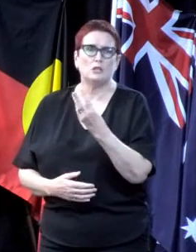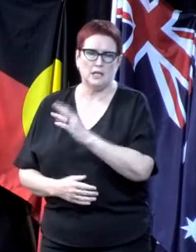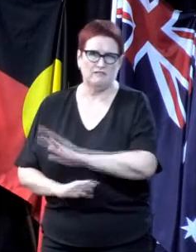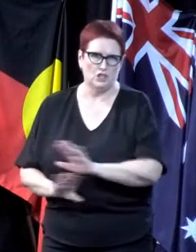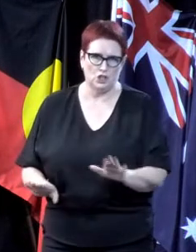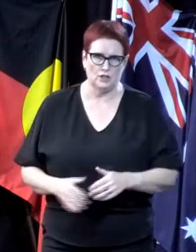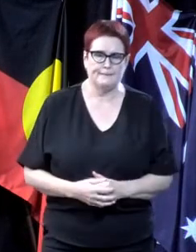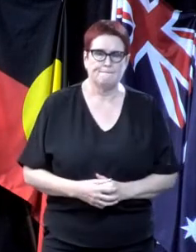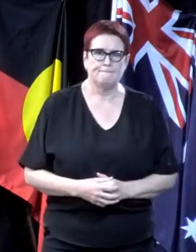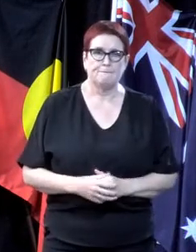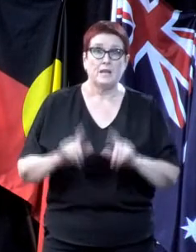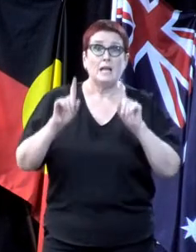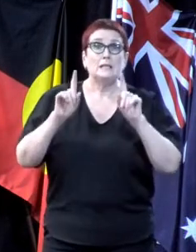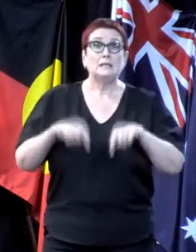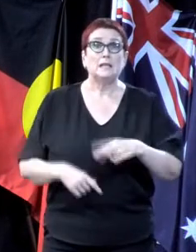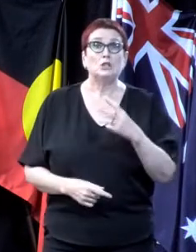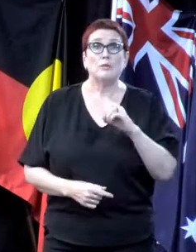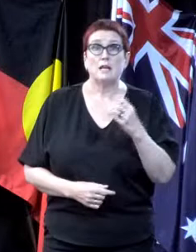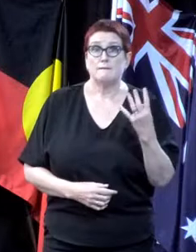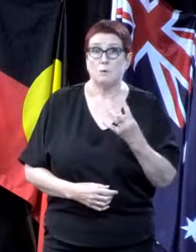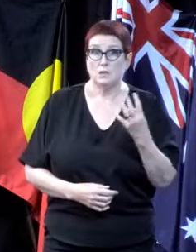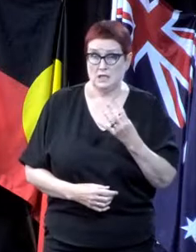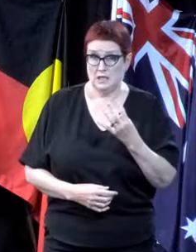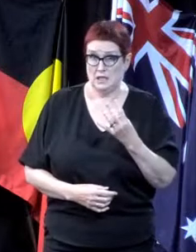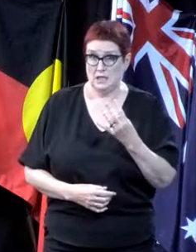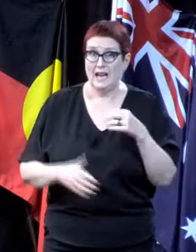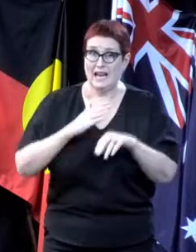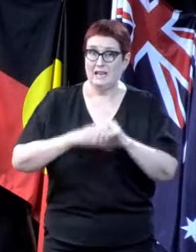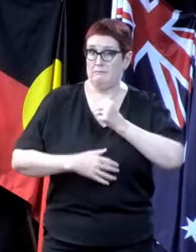So, from the beginning of 2014 school year at Bowen State High School,